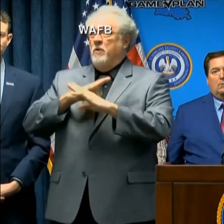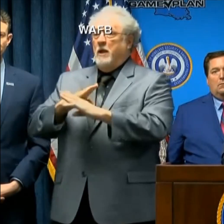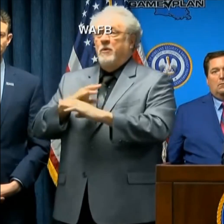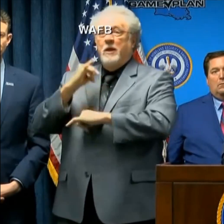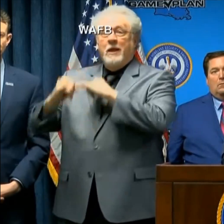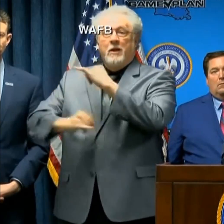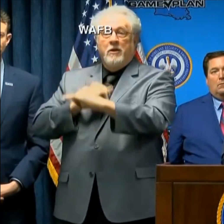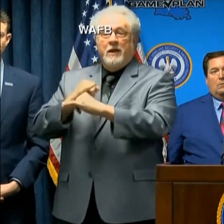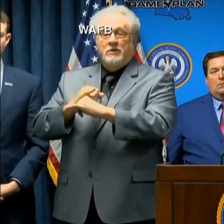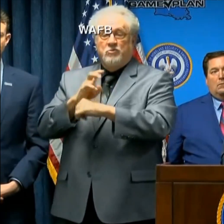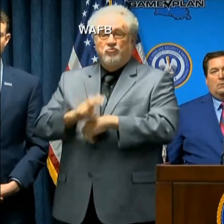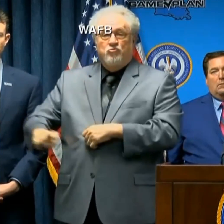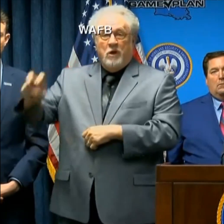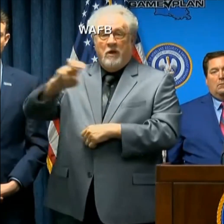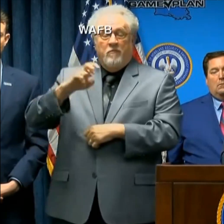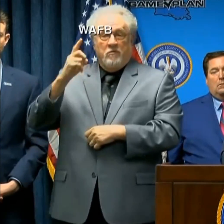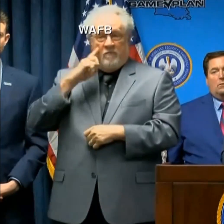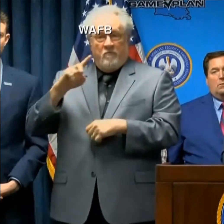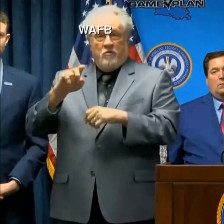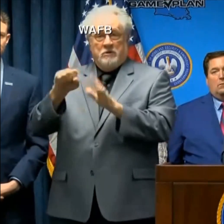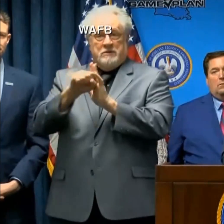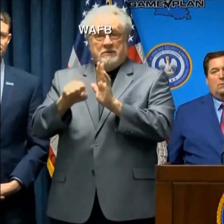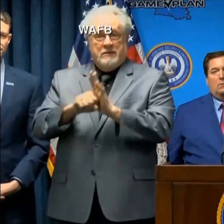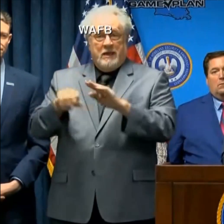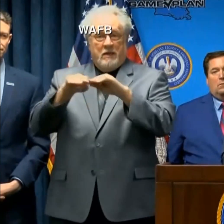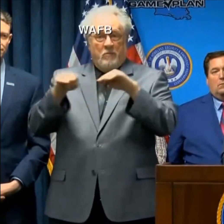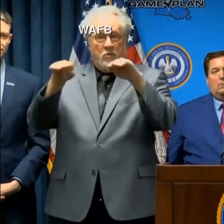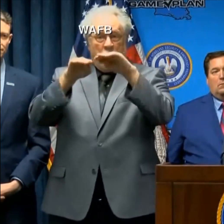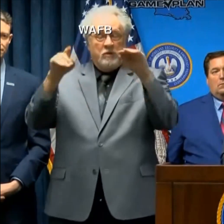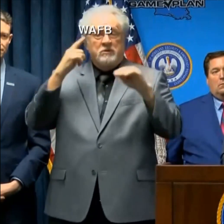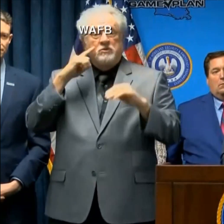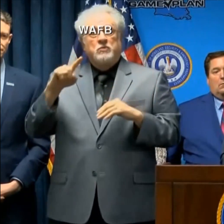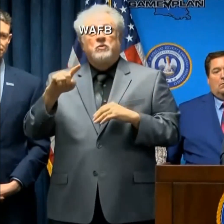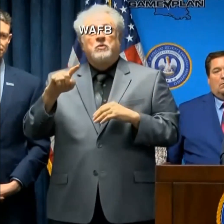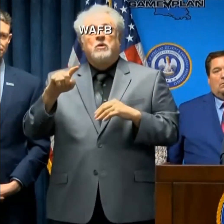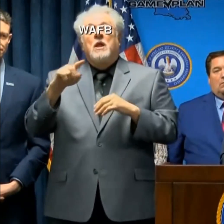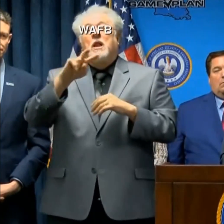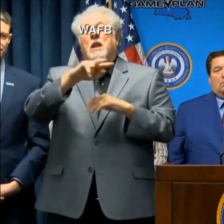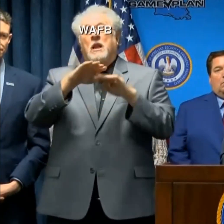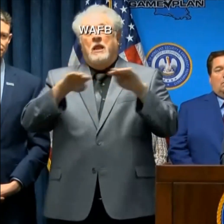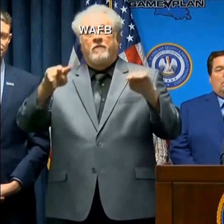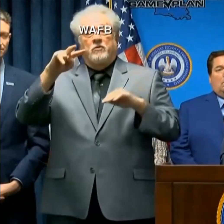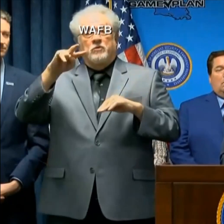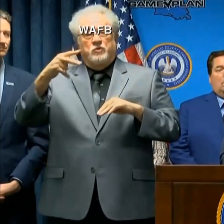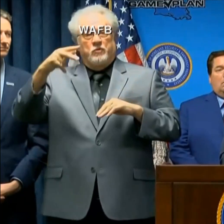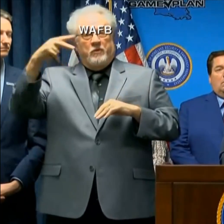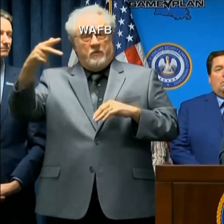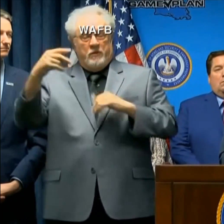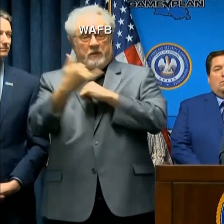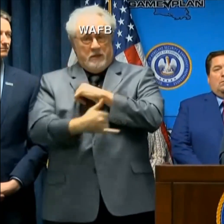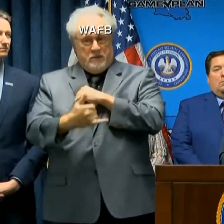state employees to level 2 and level 3 countries as designated by the CDC these